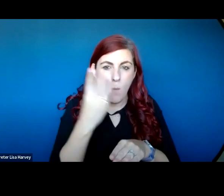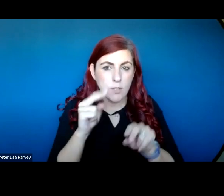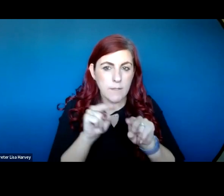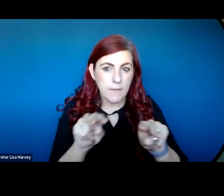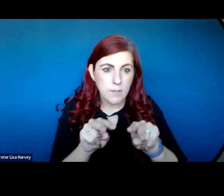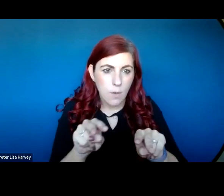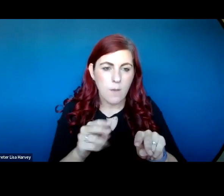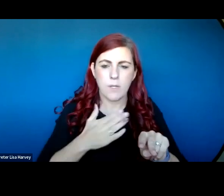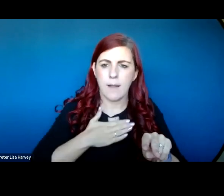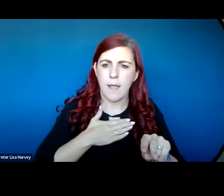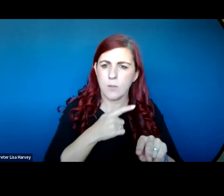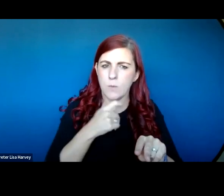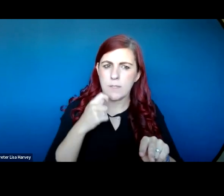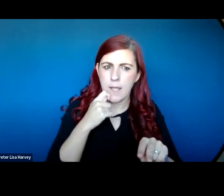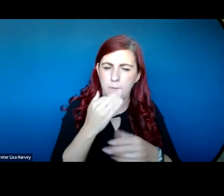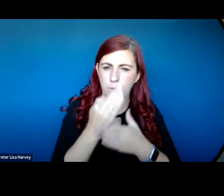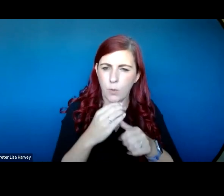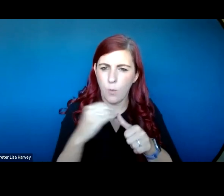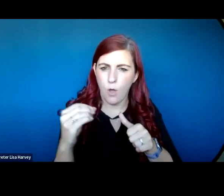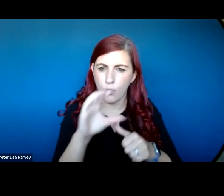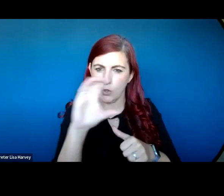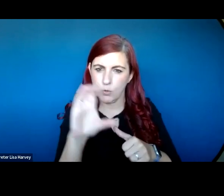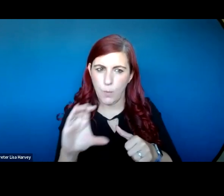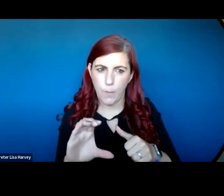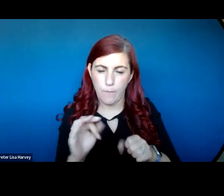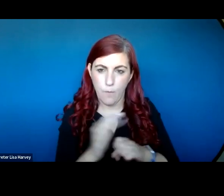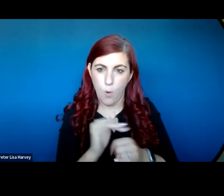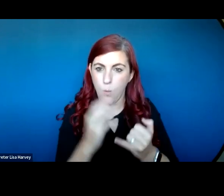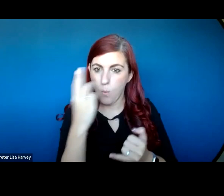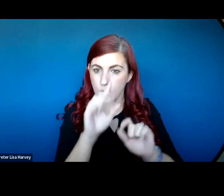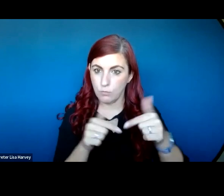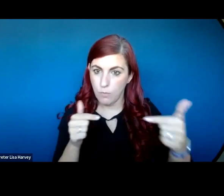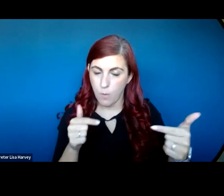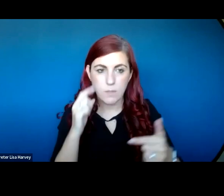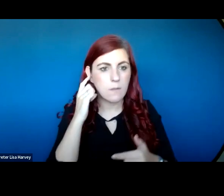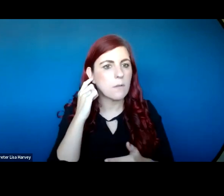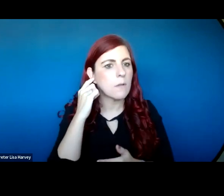point out another couple of Zoom features for those attending online.